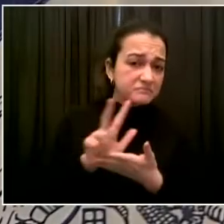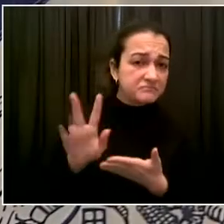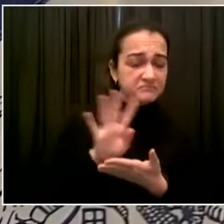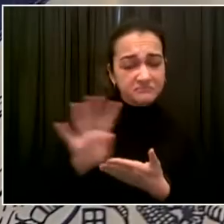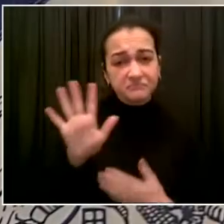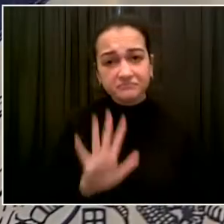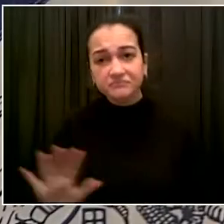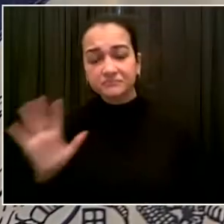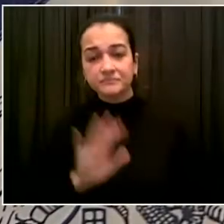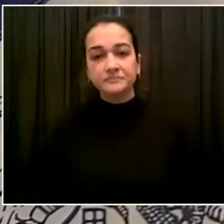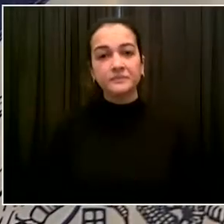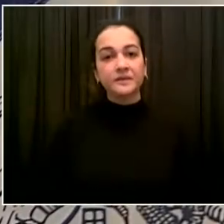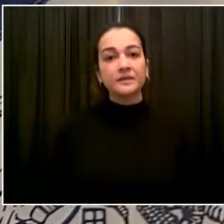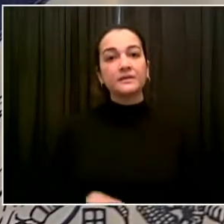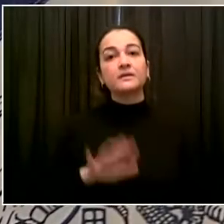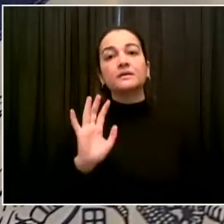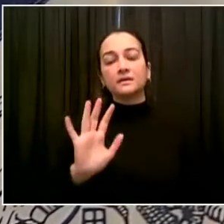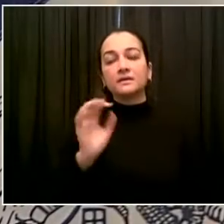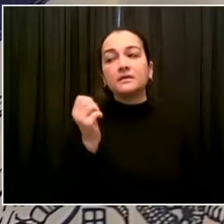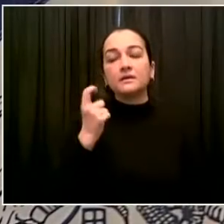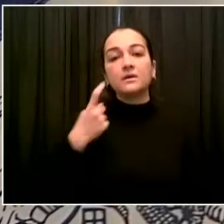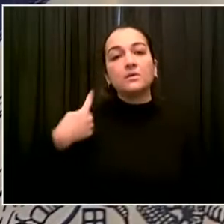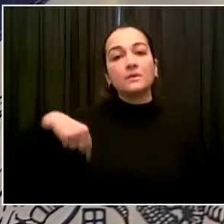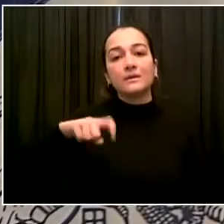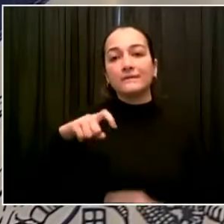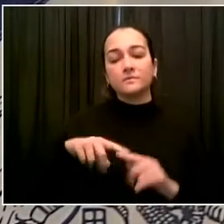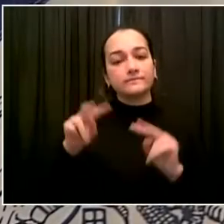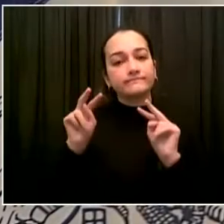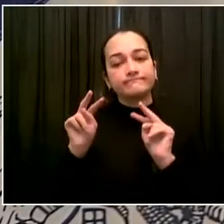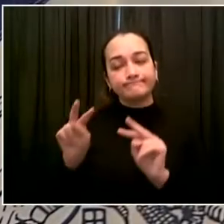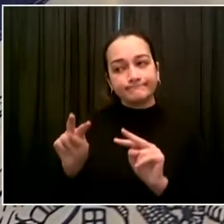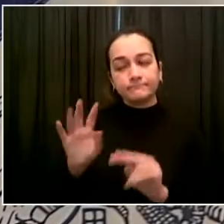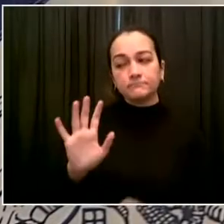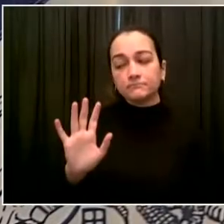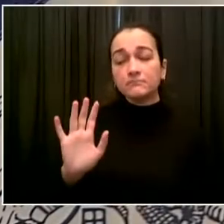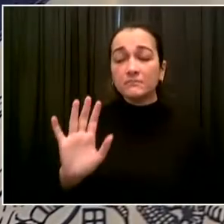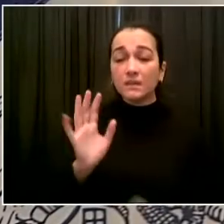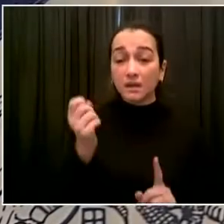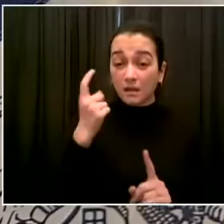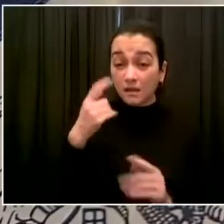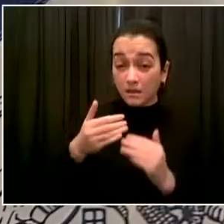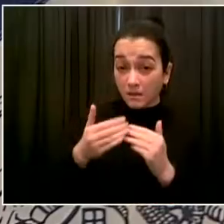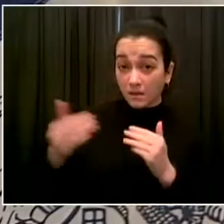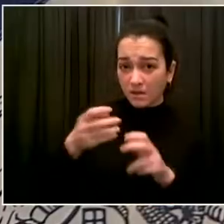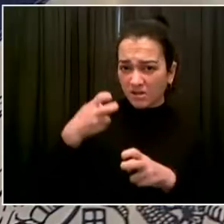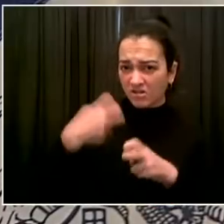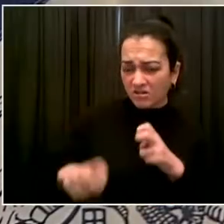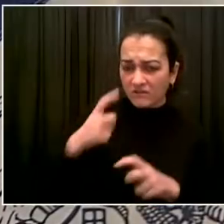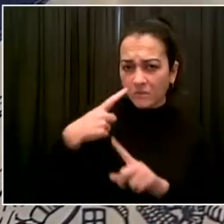CHALLENGING FEW WEEKS. BASED ON WHATEVER HEALTHCARE LEADERSHIP UNDERSTANDS IS WE RAE LTAKING